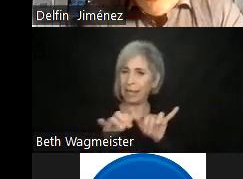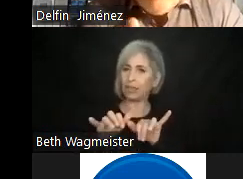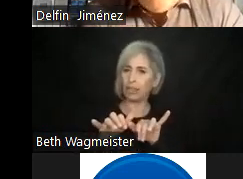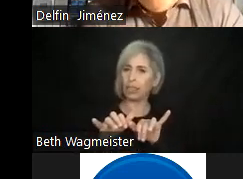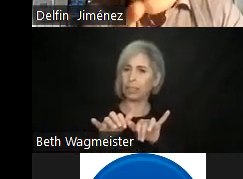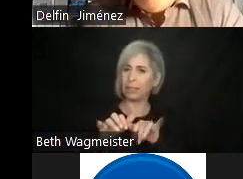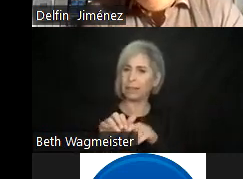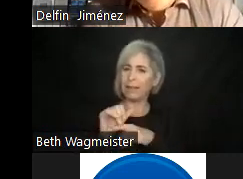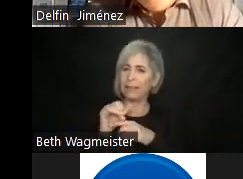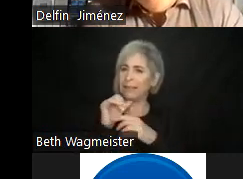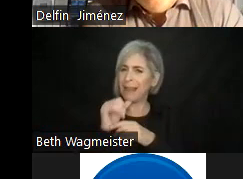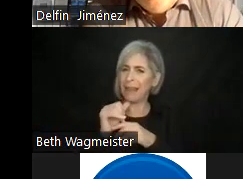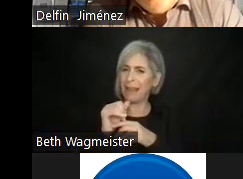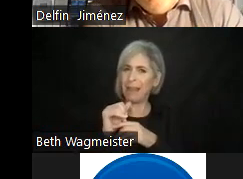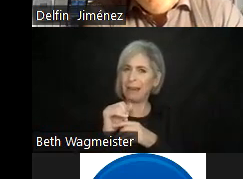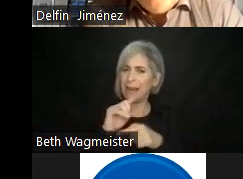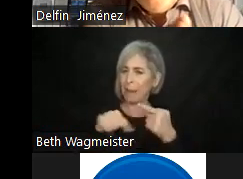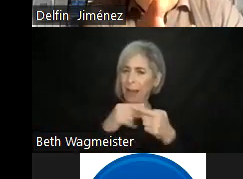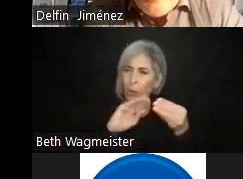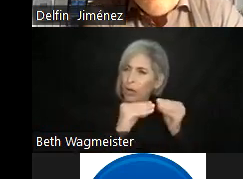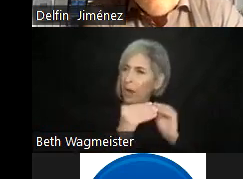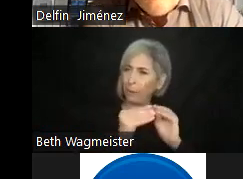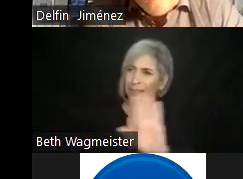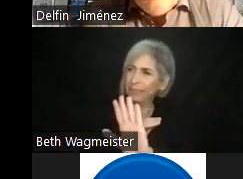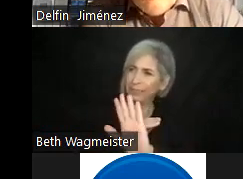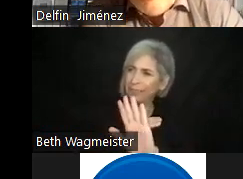about numbers. It is not defined. It is